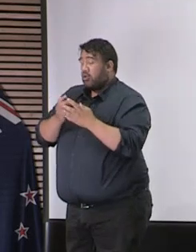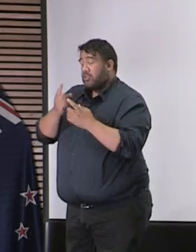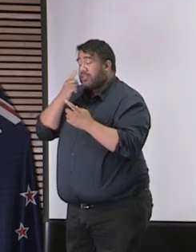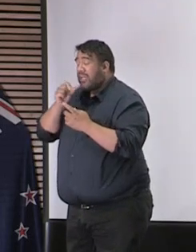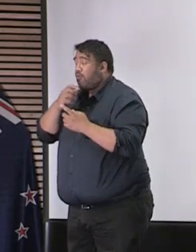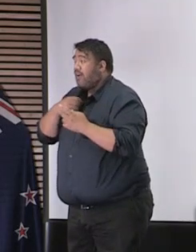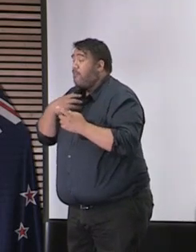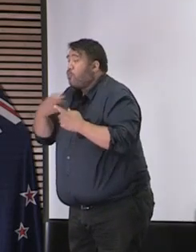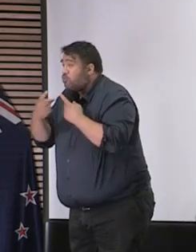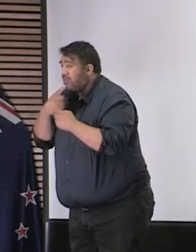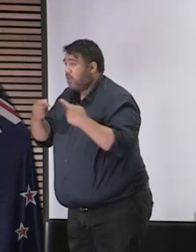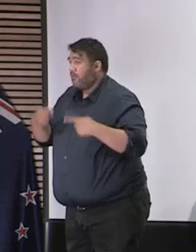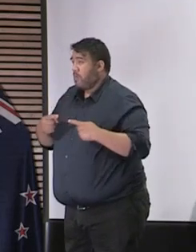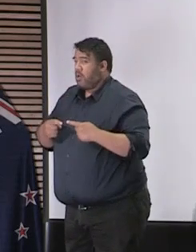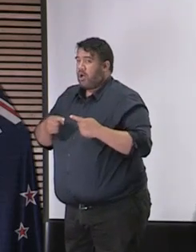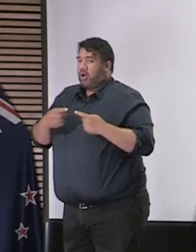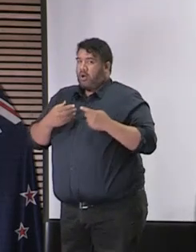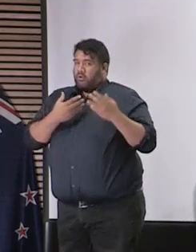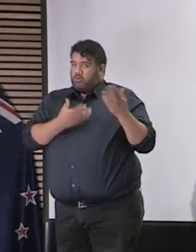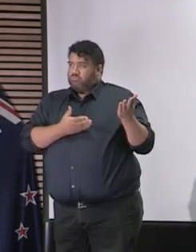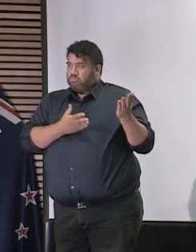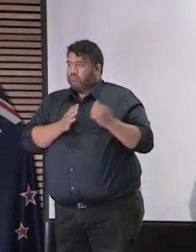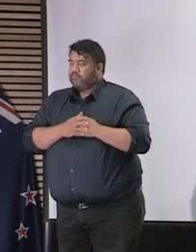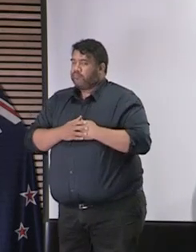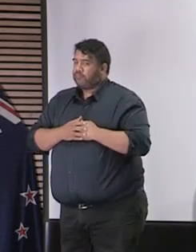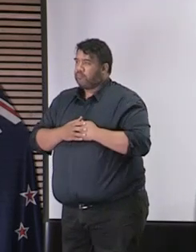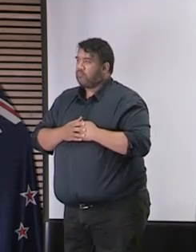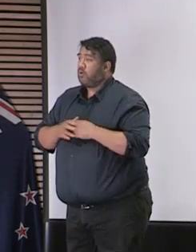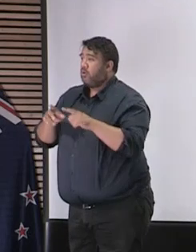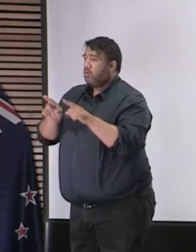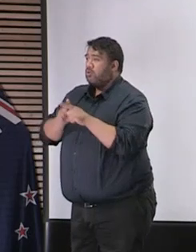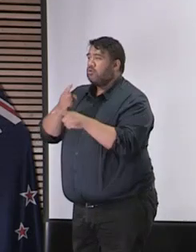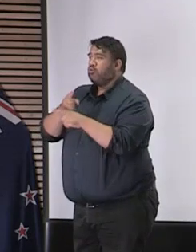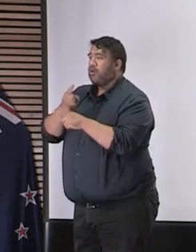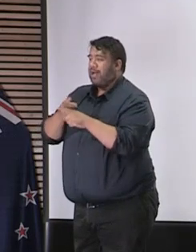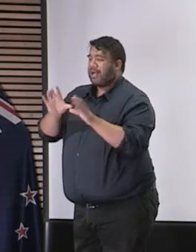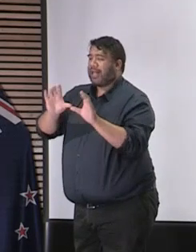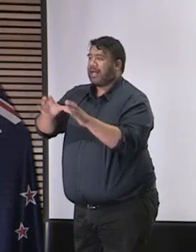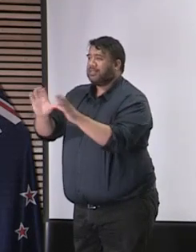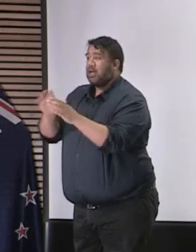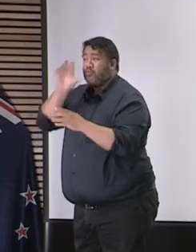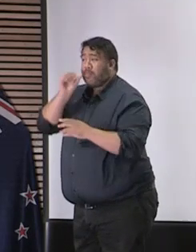those descriptors because they did previously have a bit more